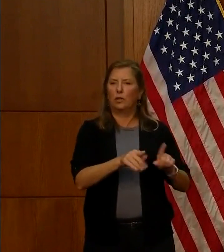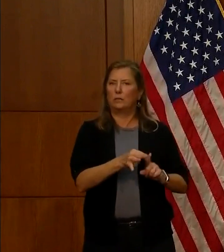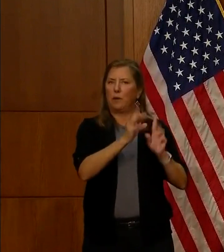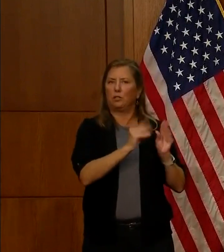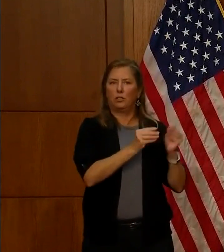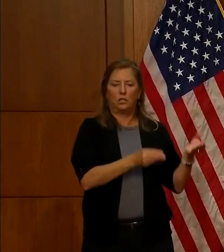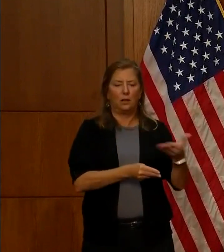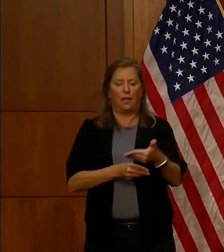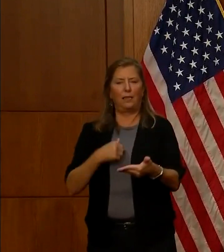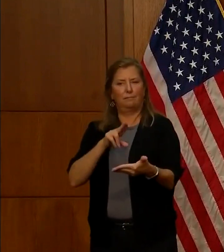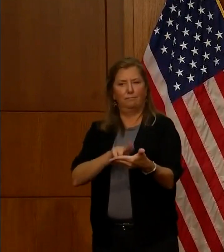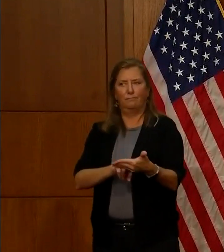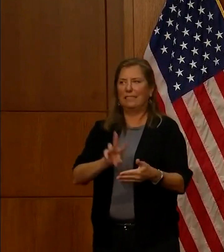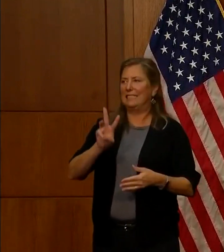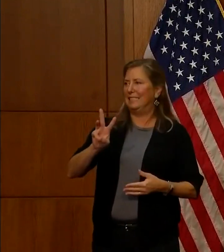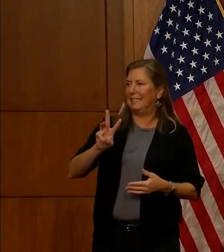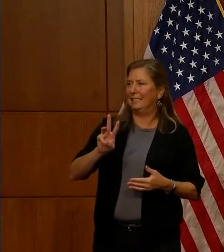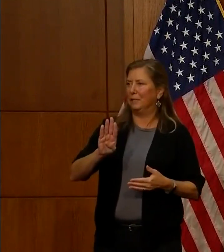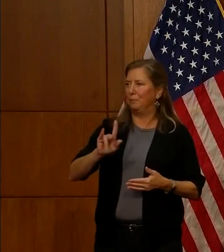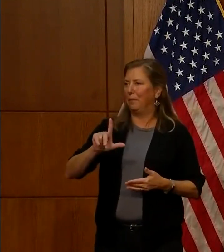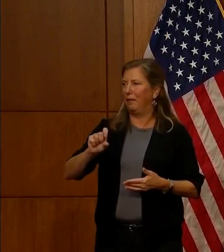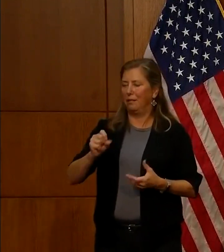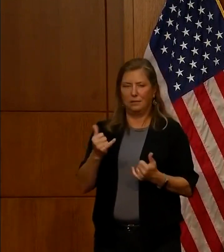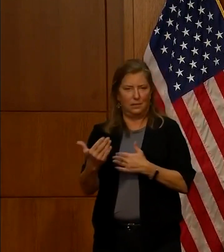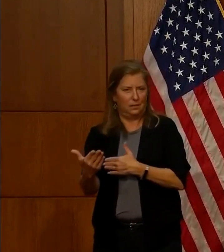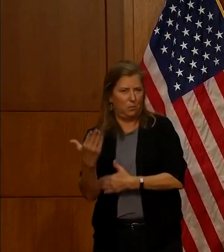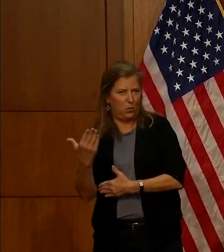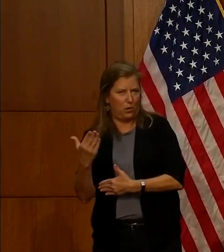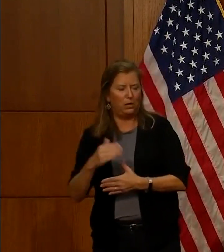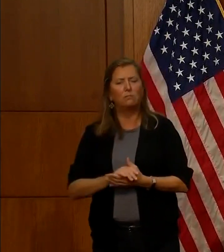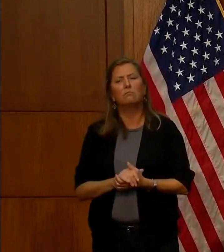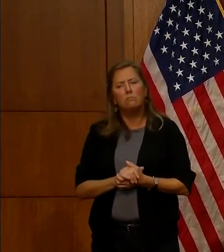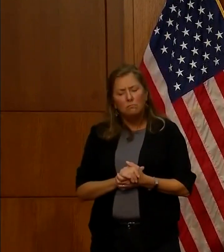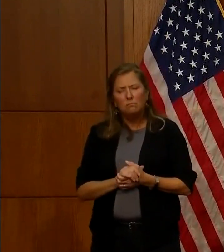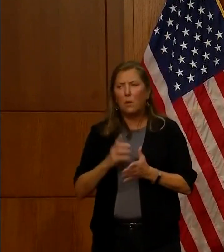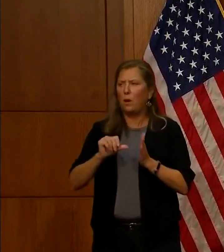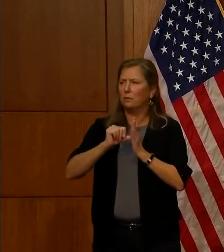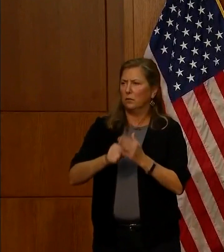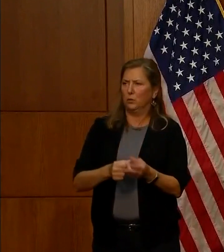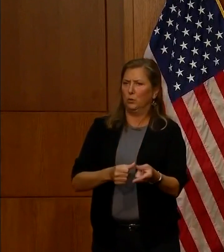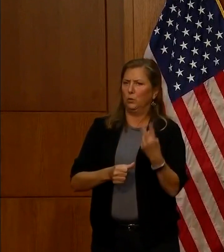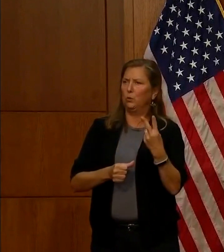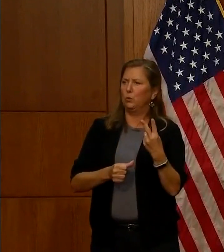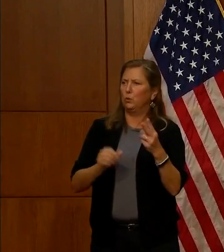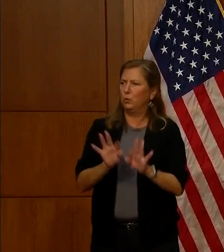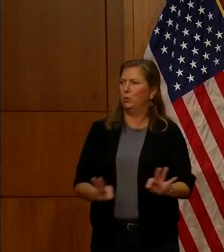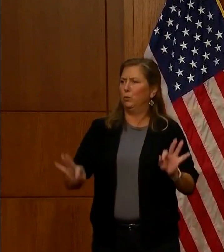GENERAL ASSEMBLY HAD PASSED. IN A SPECIAL SESSION WE SIGNED SIX